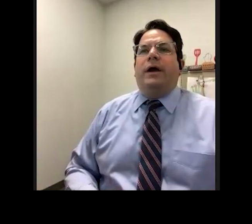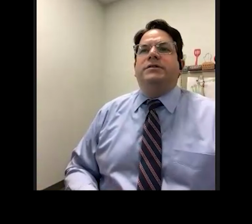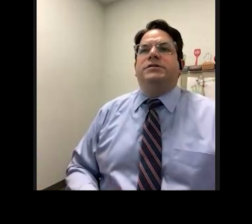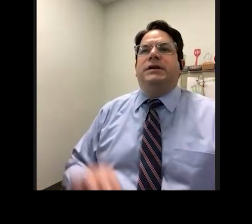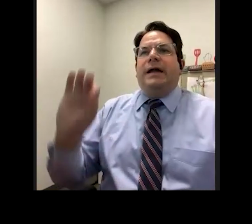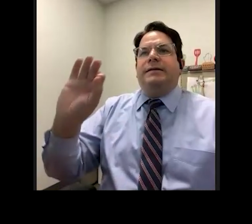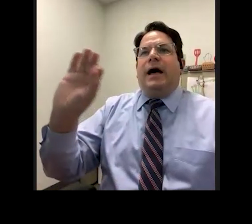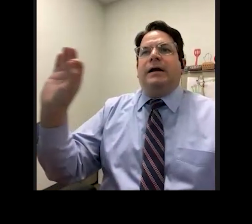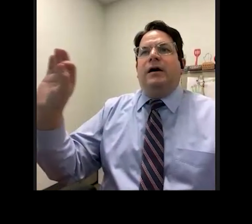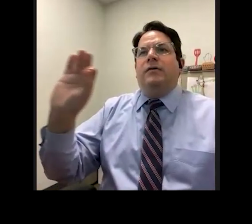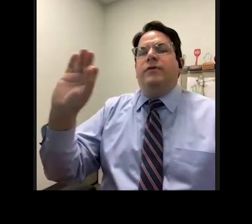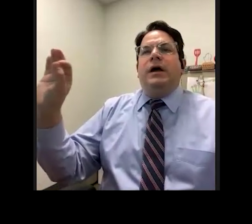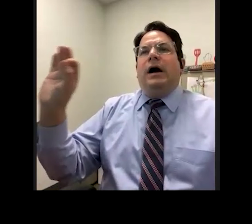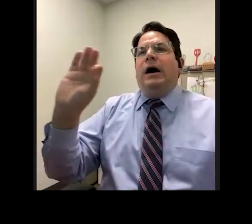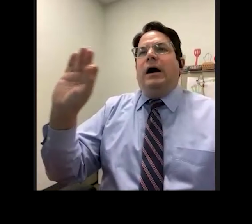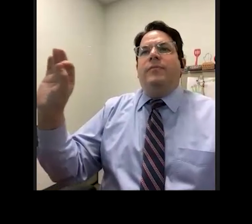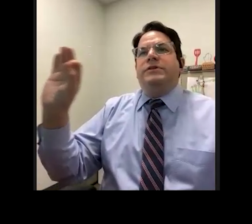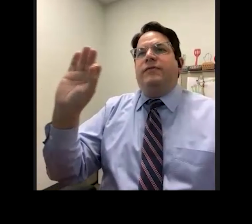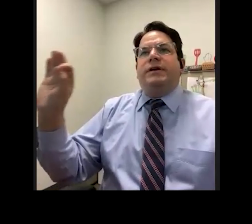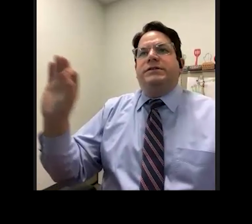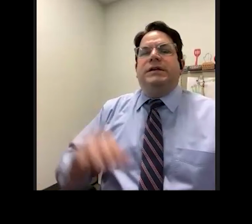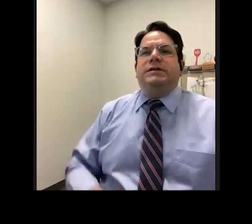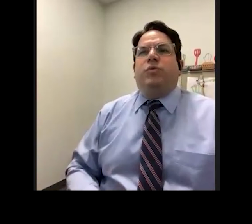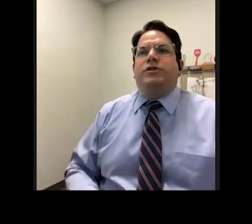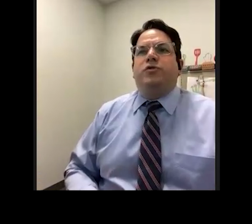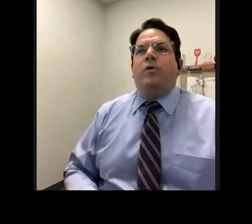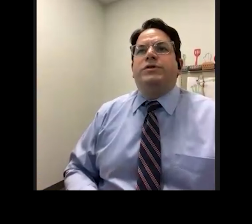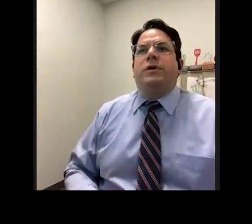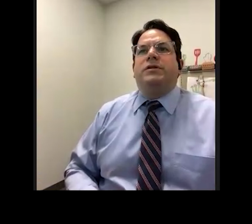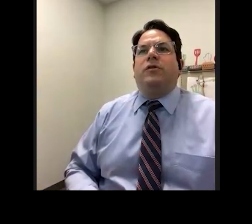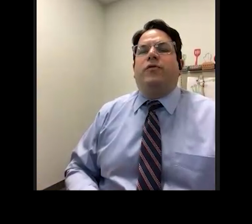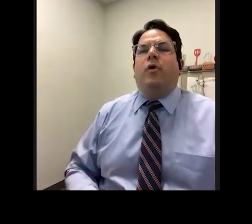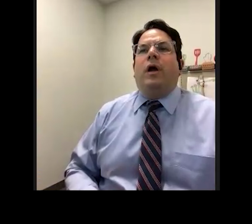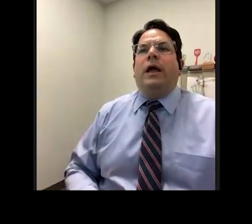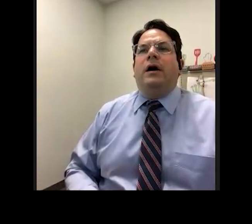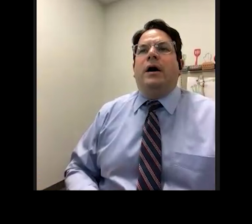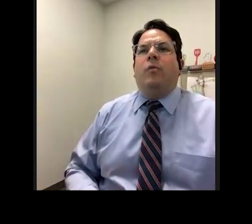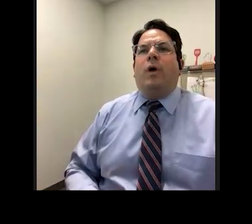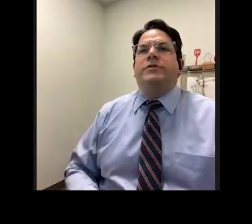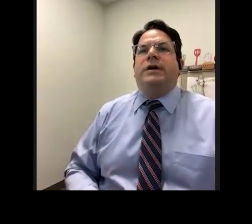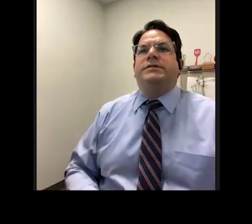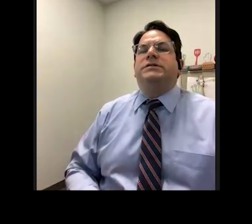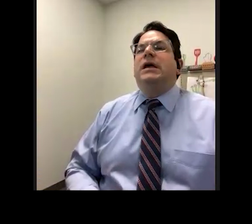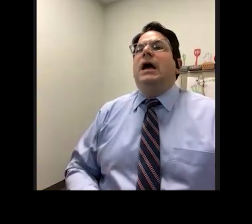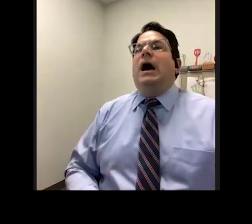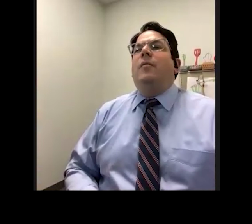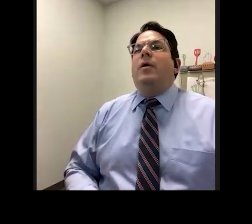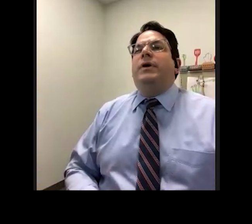a federal agency, that .gov suffix is what you always want to look for in web addresses.